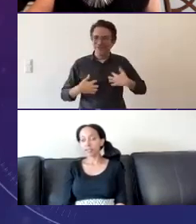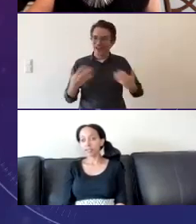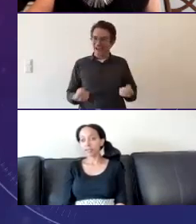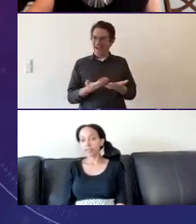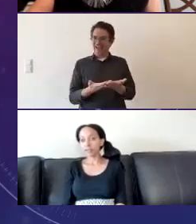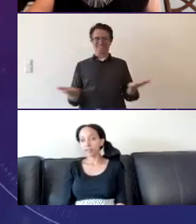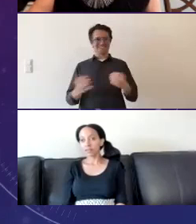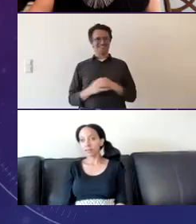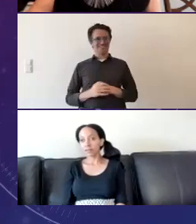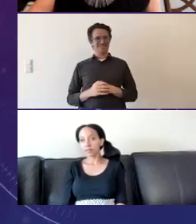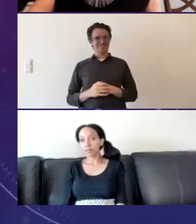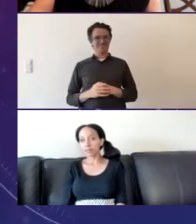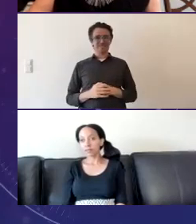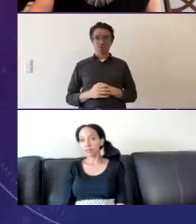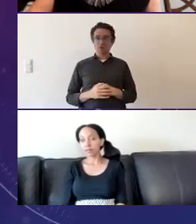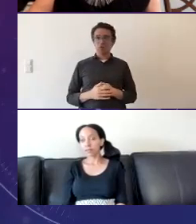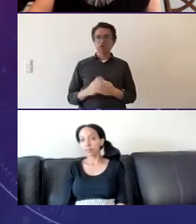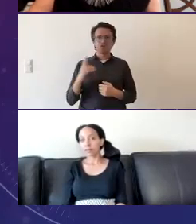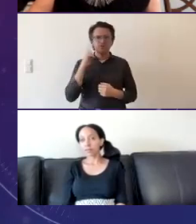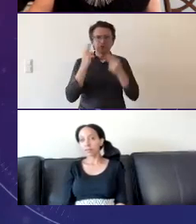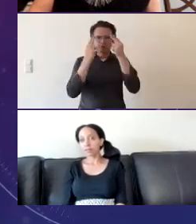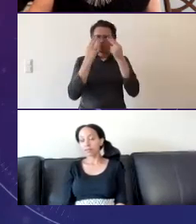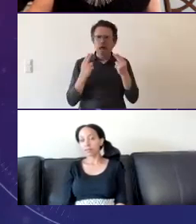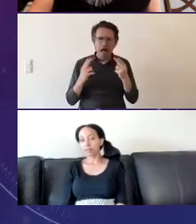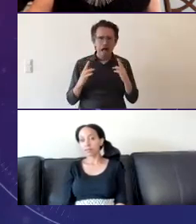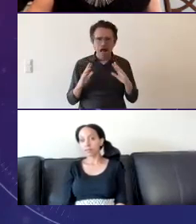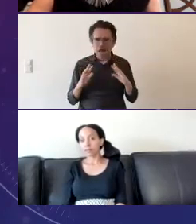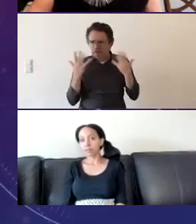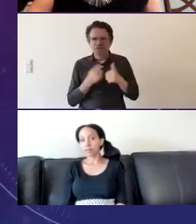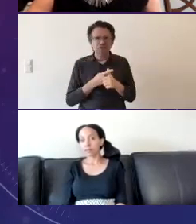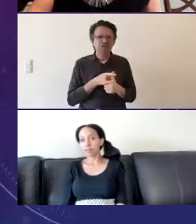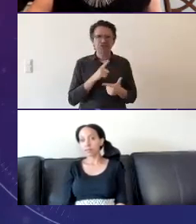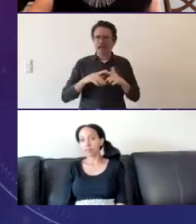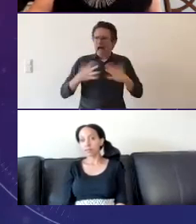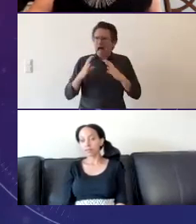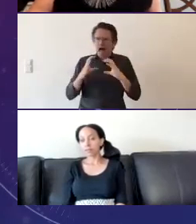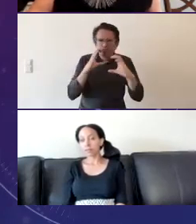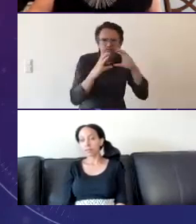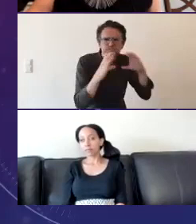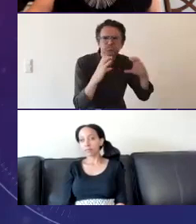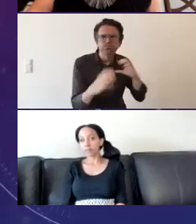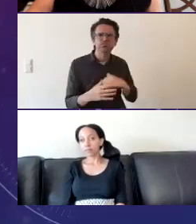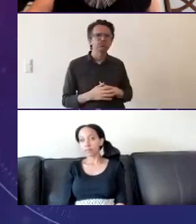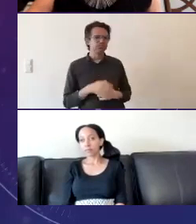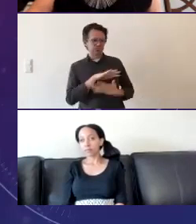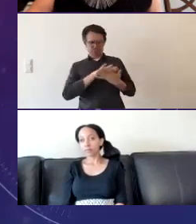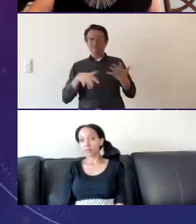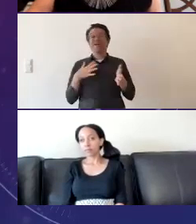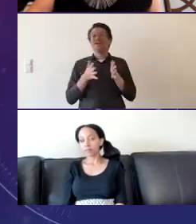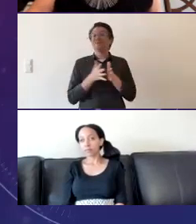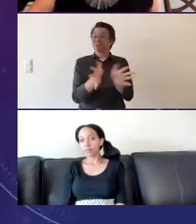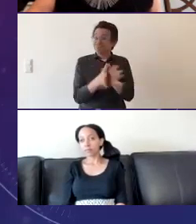deafblind and as Alice mentioned that I am the senior officer of communications